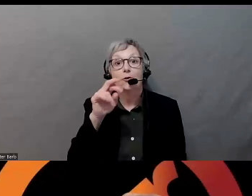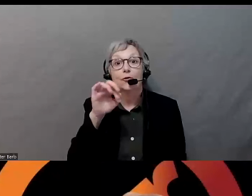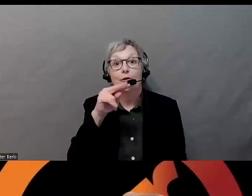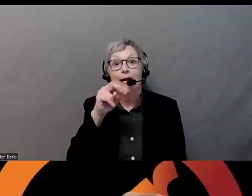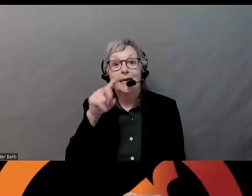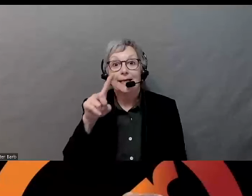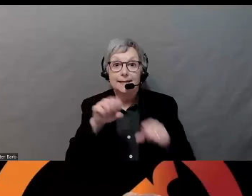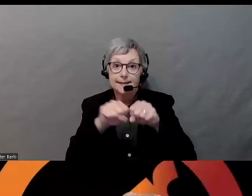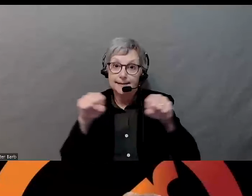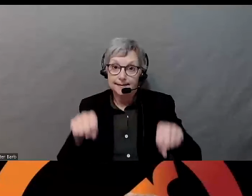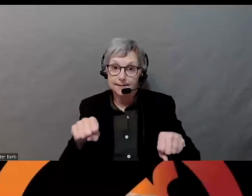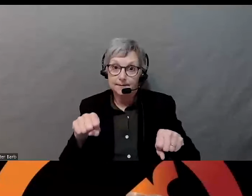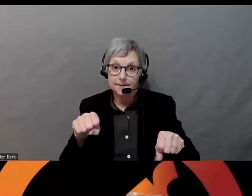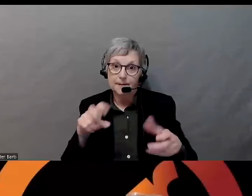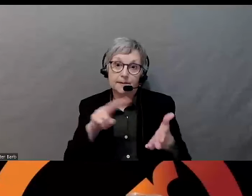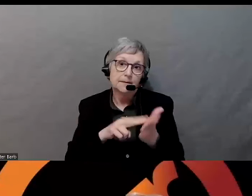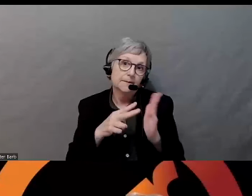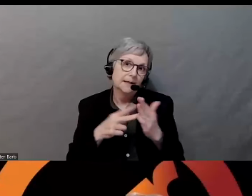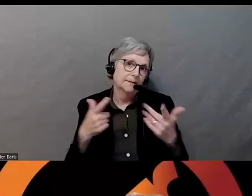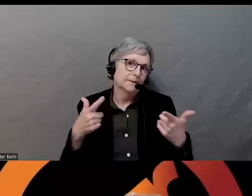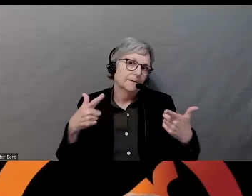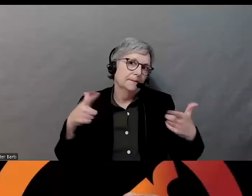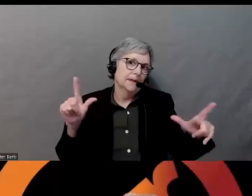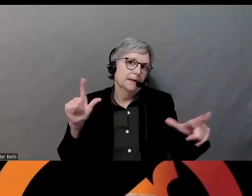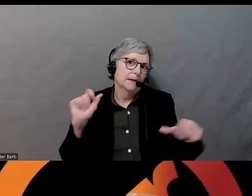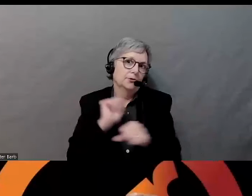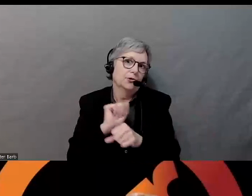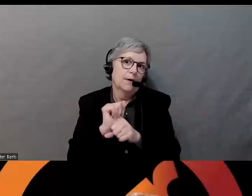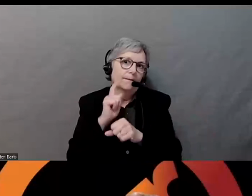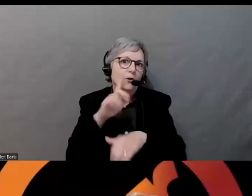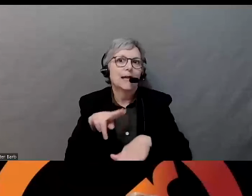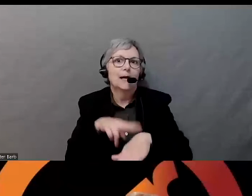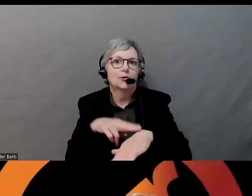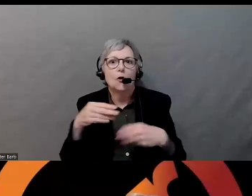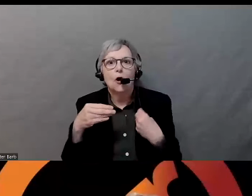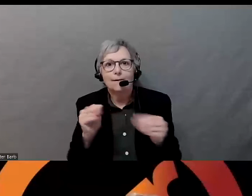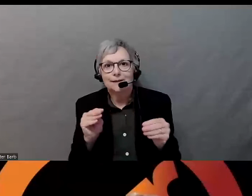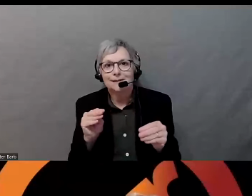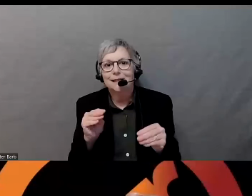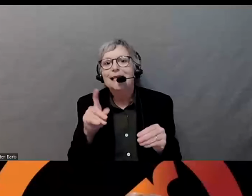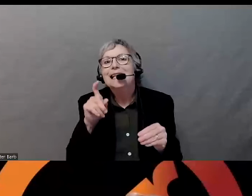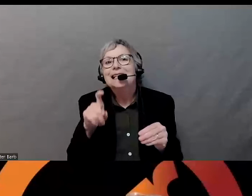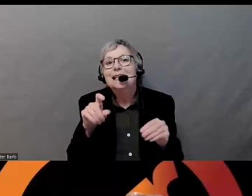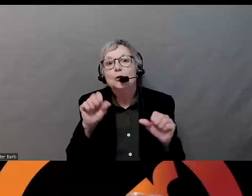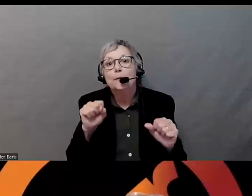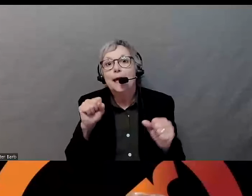A BIG JOB OF THE OFFICE IS TO PERSUADE ALL OF THE GOVERNMENTS